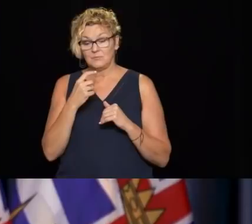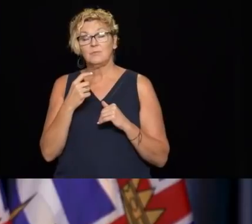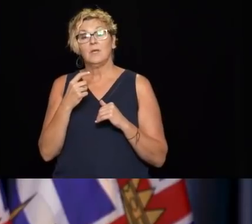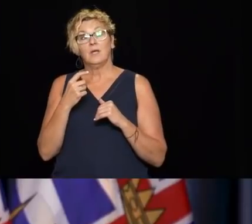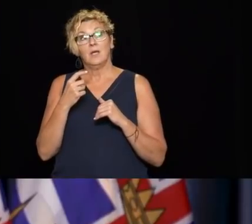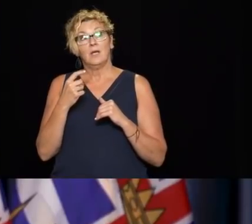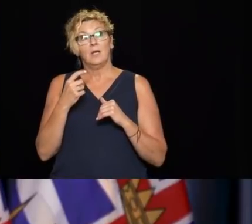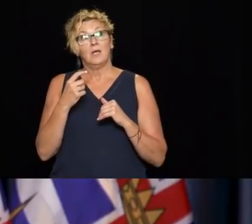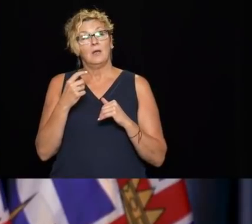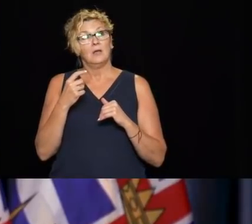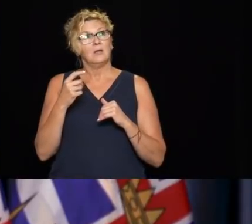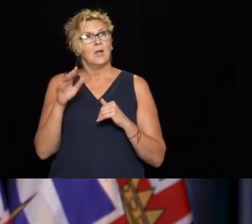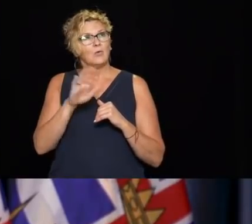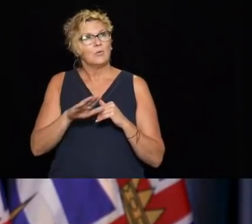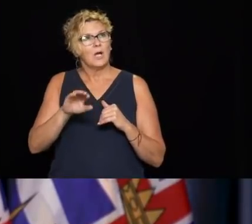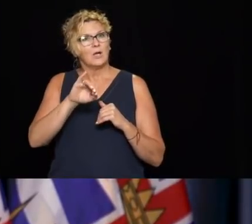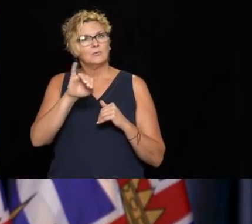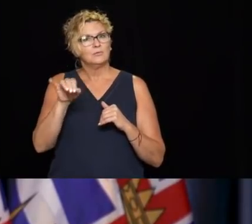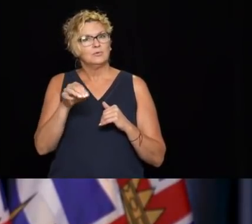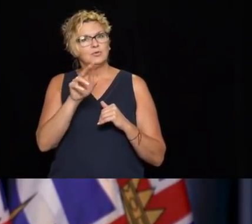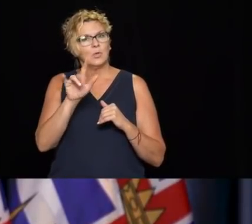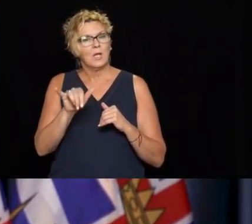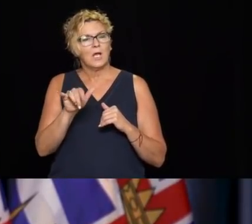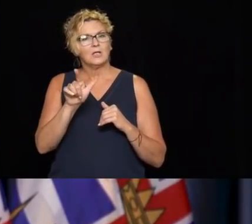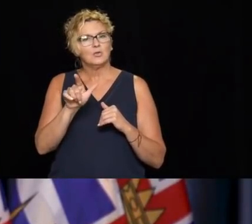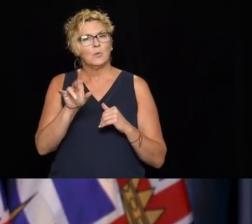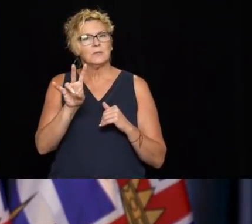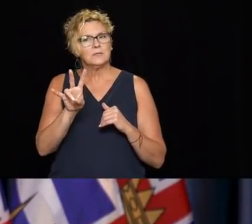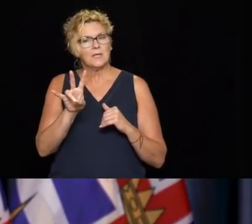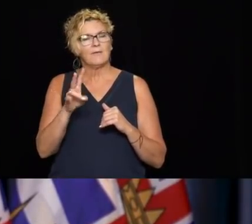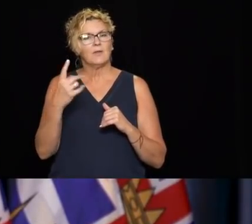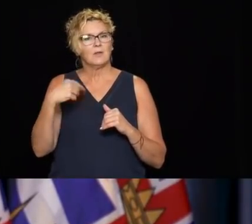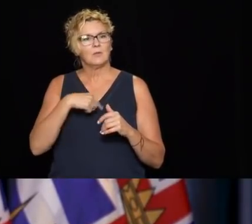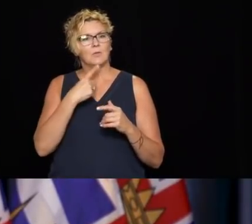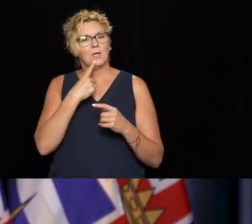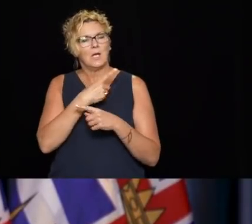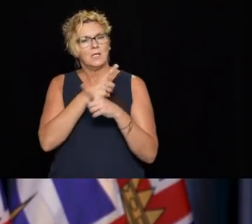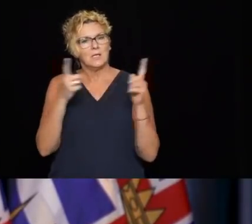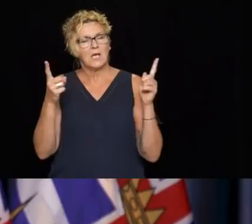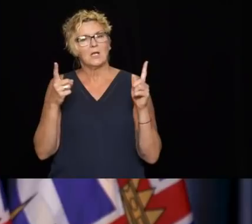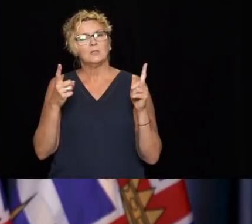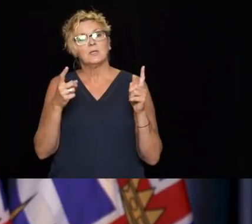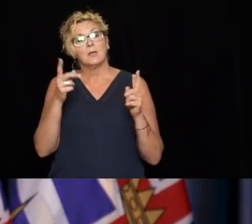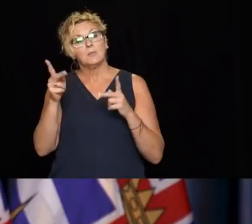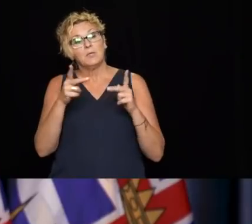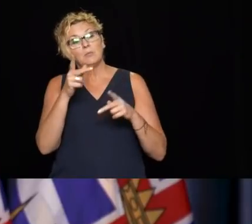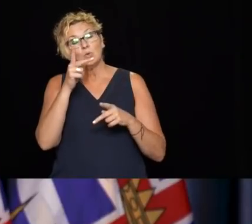on our 2nd monthly success in terms of getting surgeries done, that was